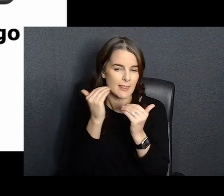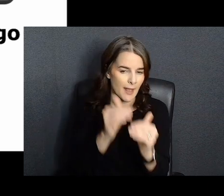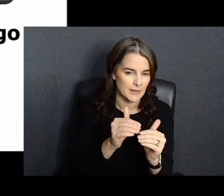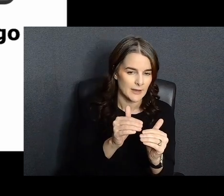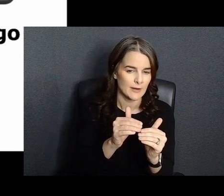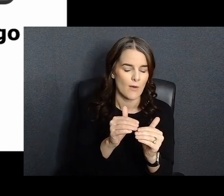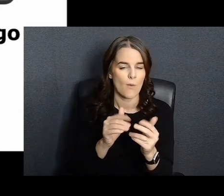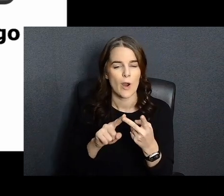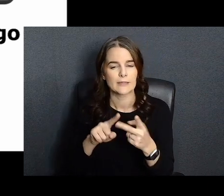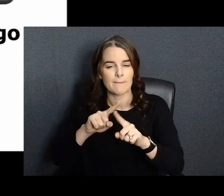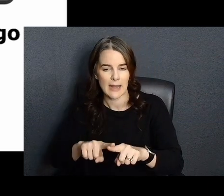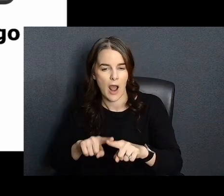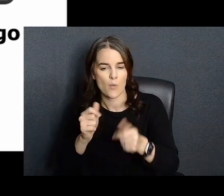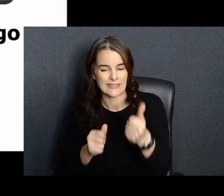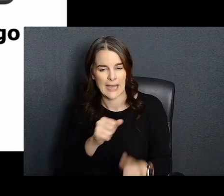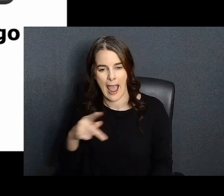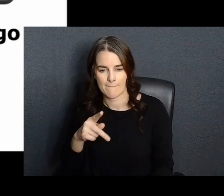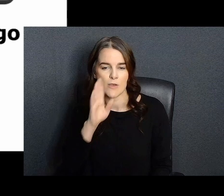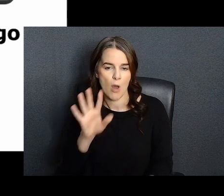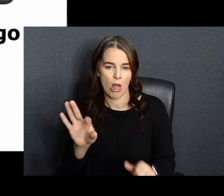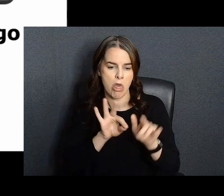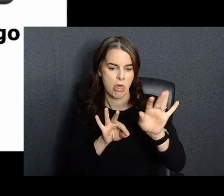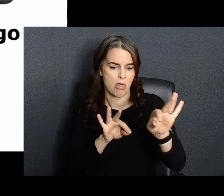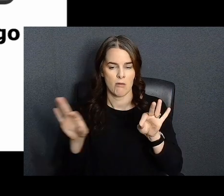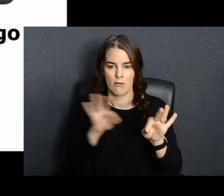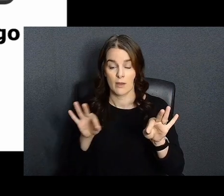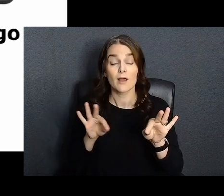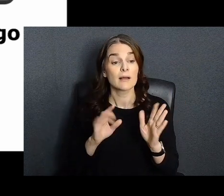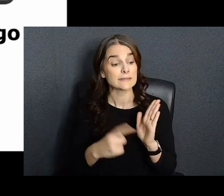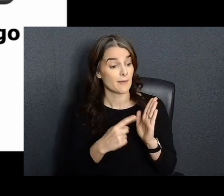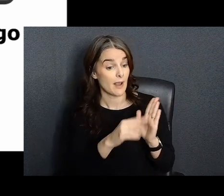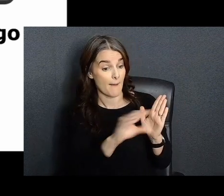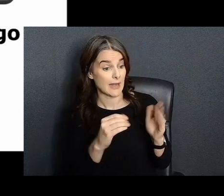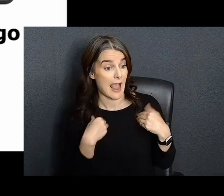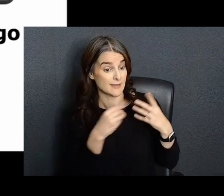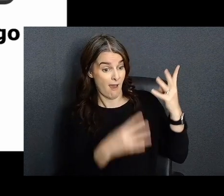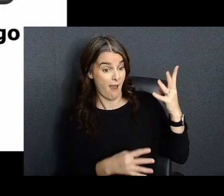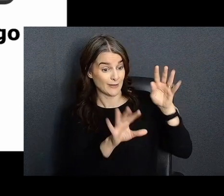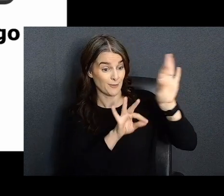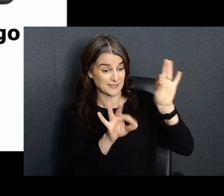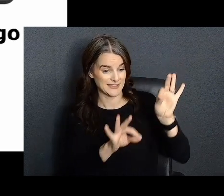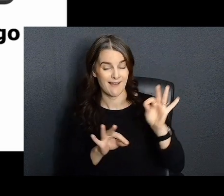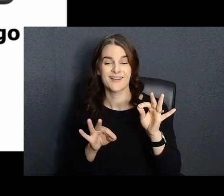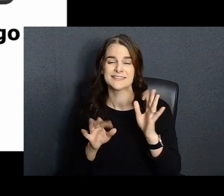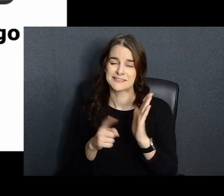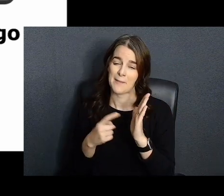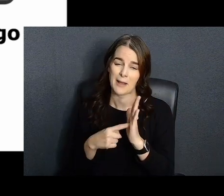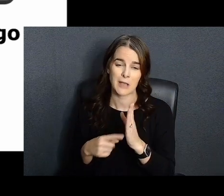app that you're selecting. Sometimes you'll be able to go with one company and have a lot more choices. Other times, you may only have one or two options.